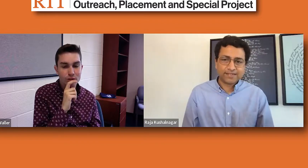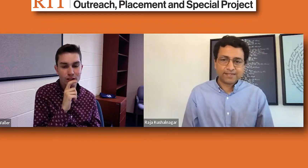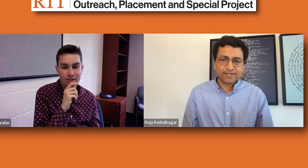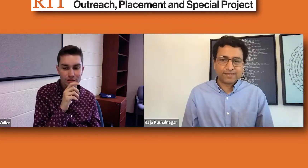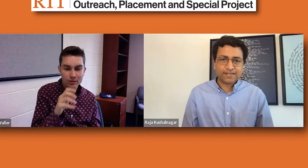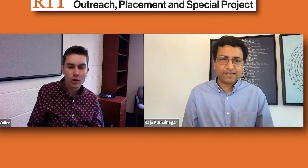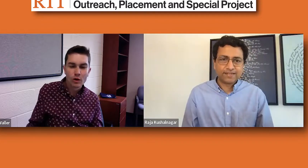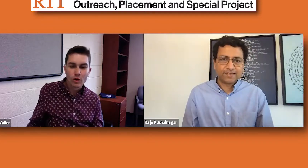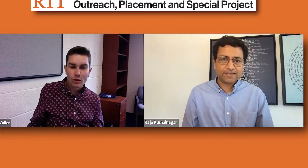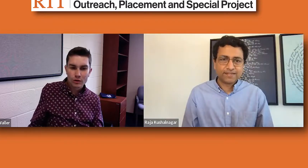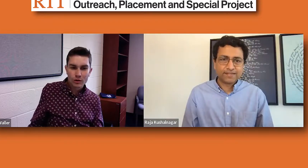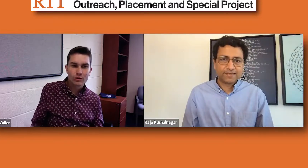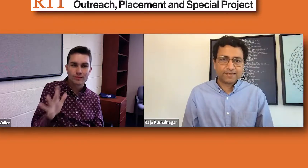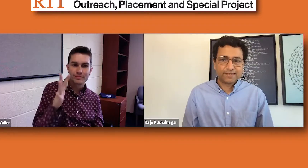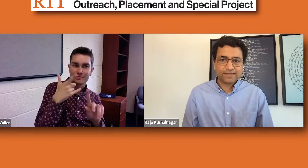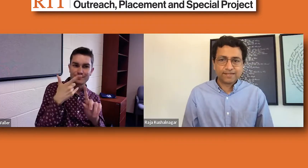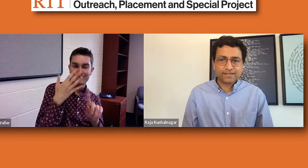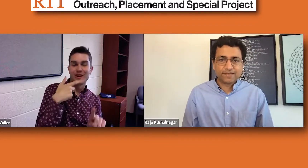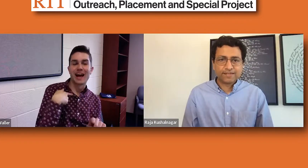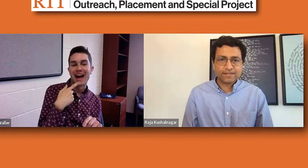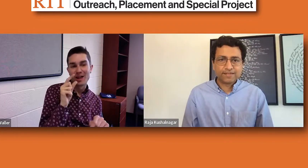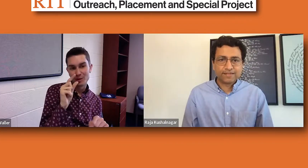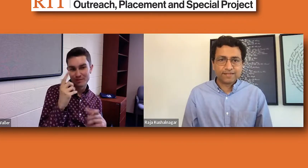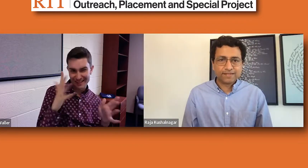accessible technologies.